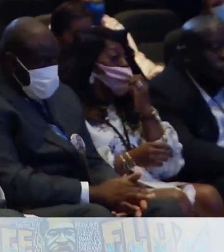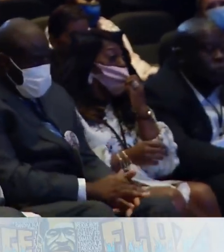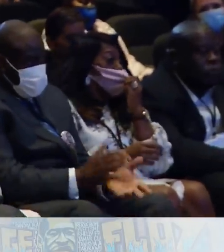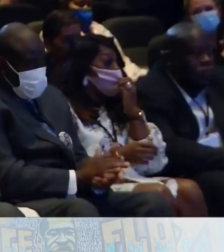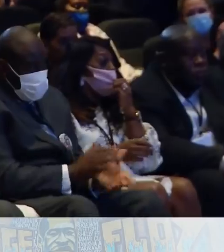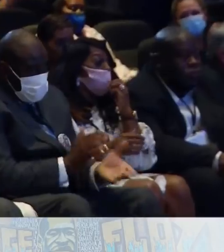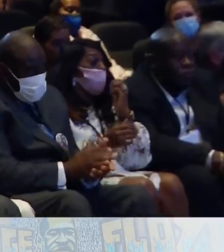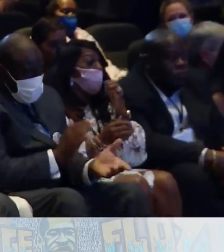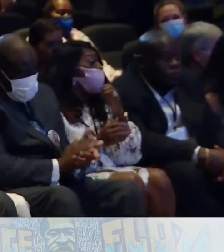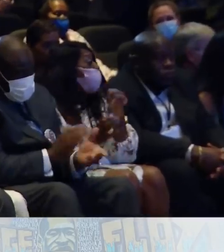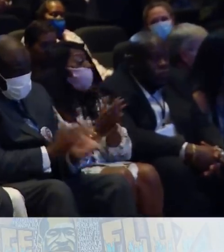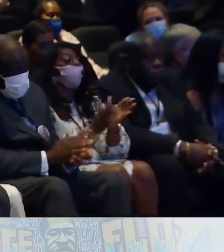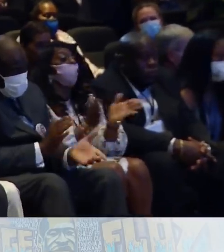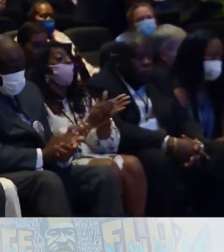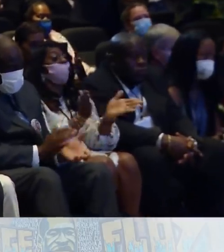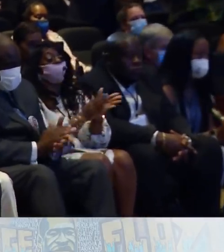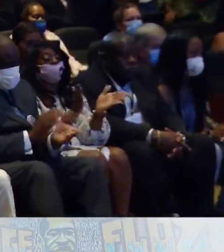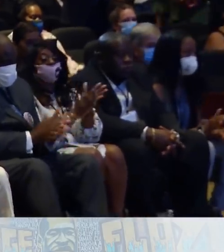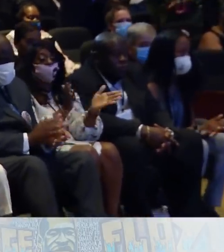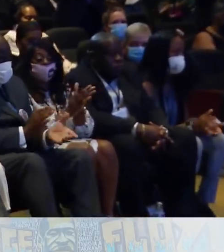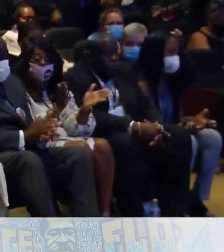THIS FAMILY WILL NOT LET YOU